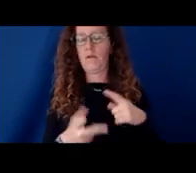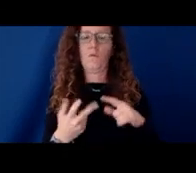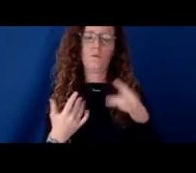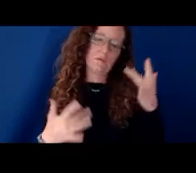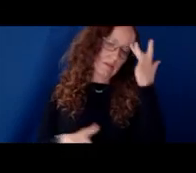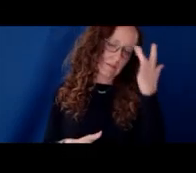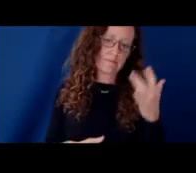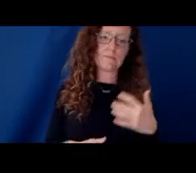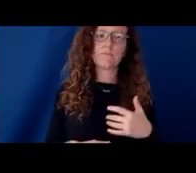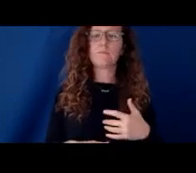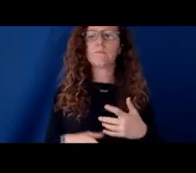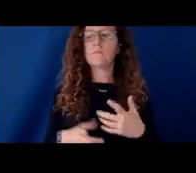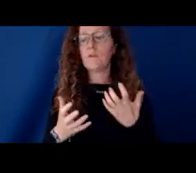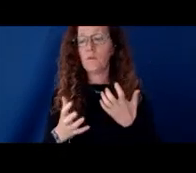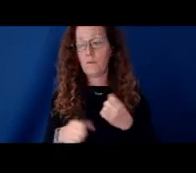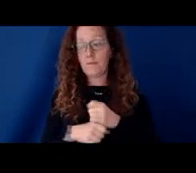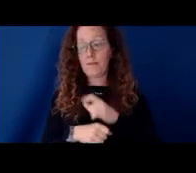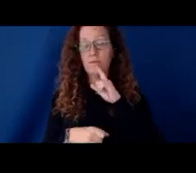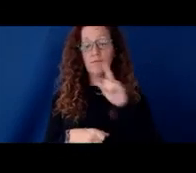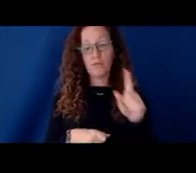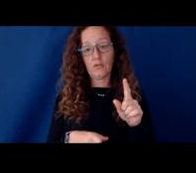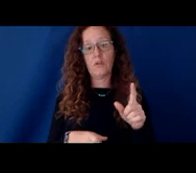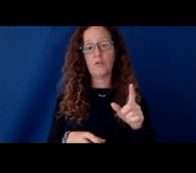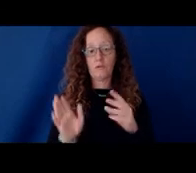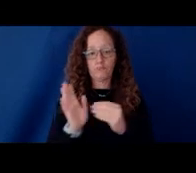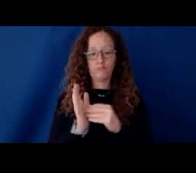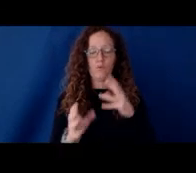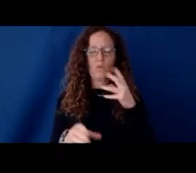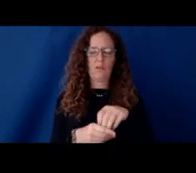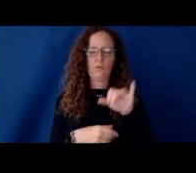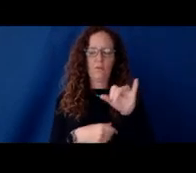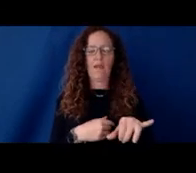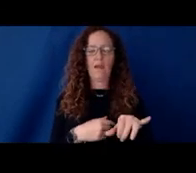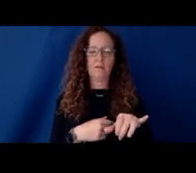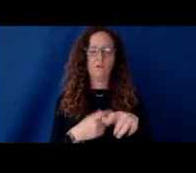especially when it came to accounting for mortality increases. And the second stage